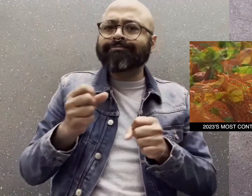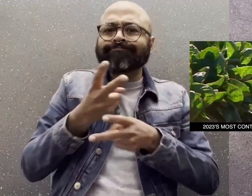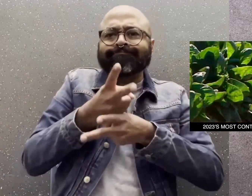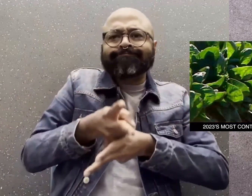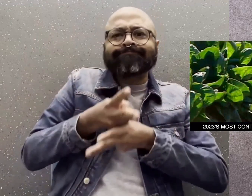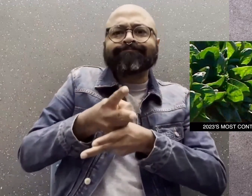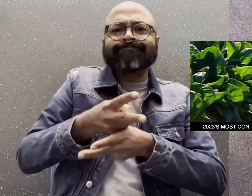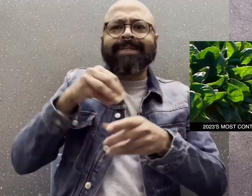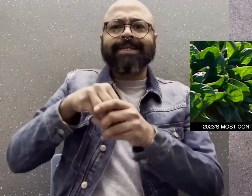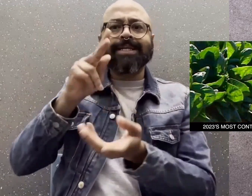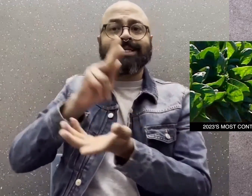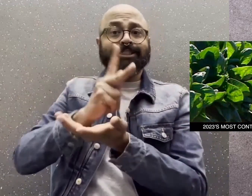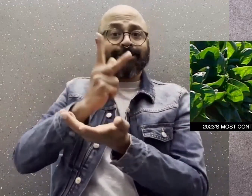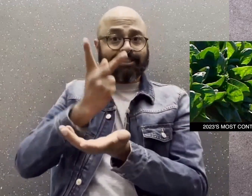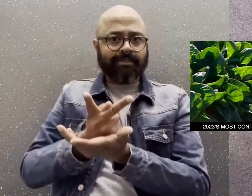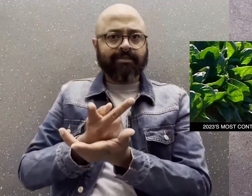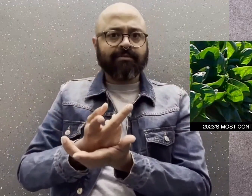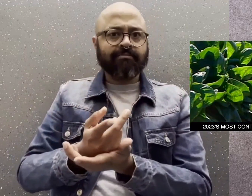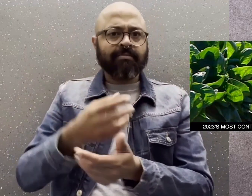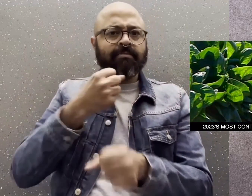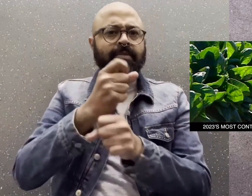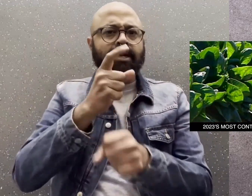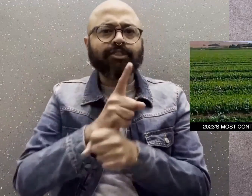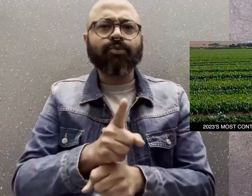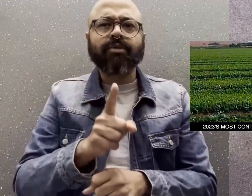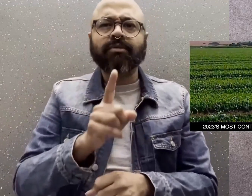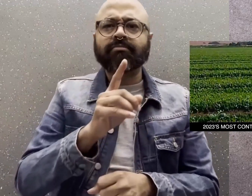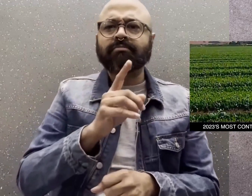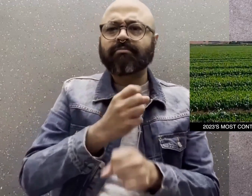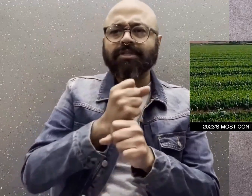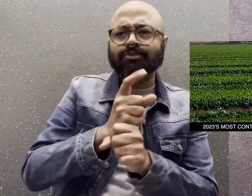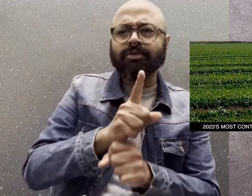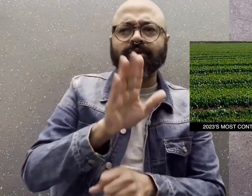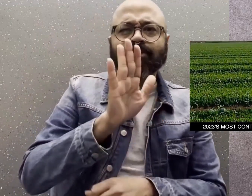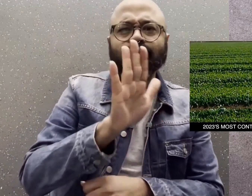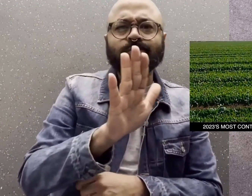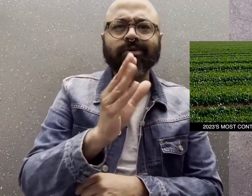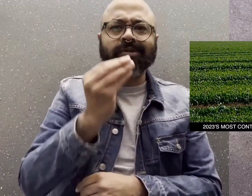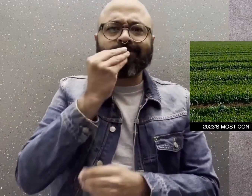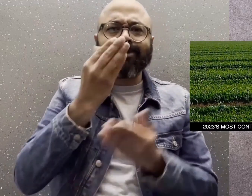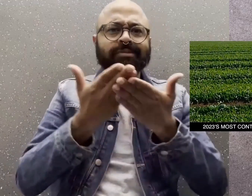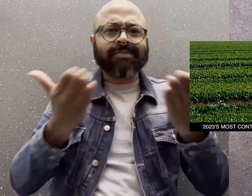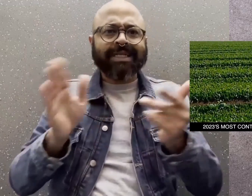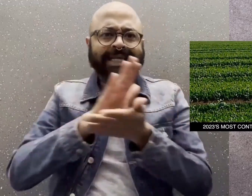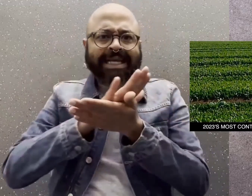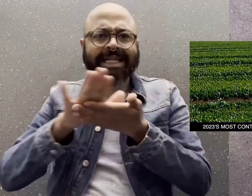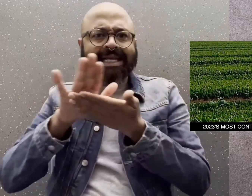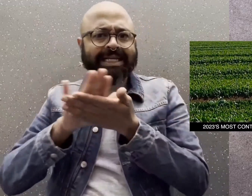You may want to be a little more cautious in the kitchen and make sure your groceries are clean.